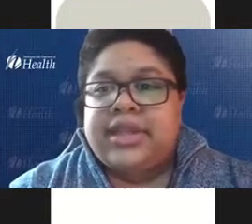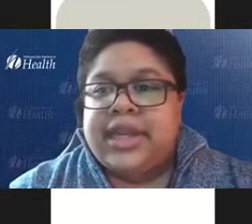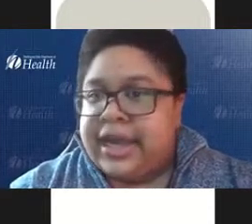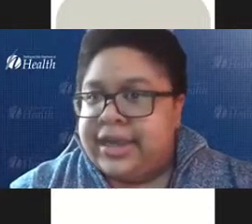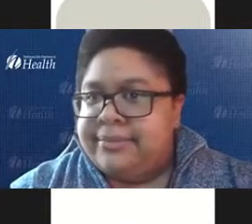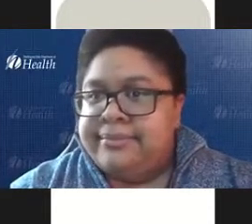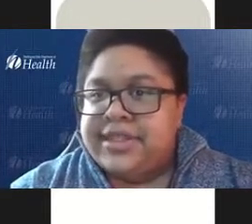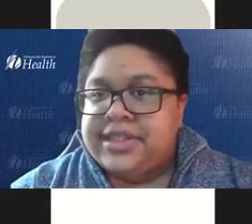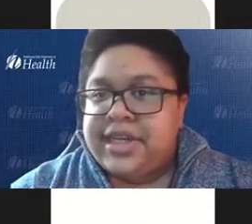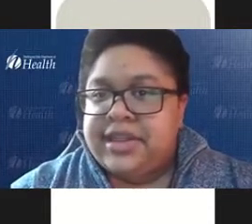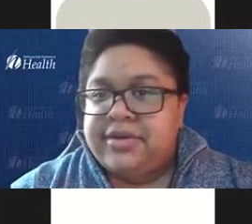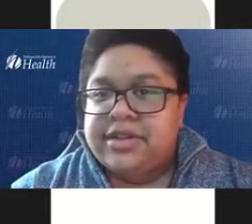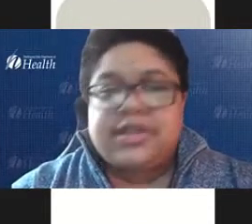Did I miss anything, Ross?